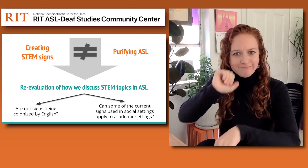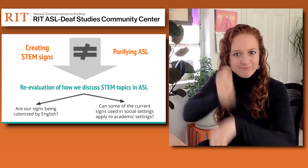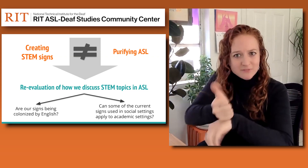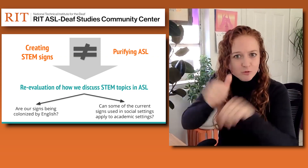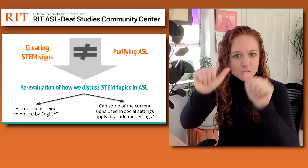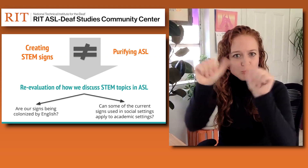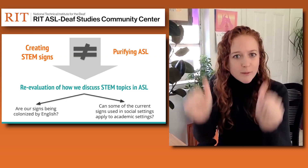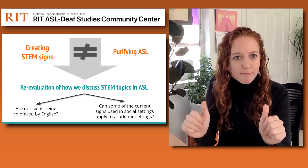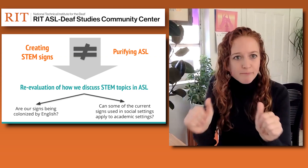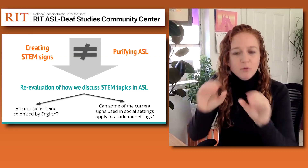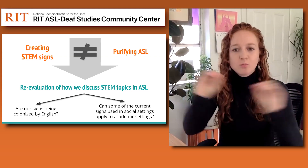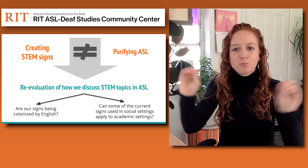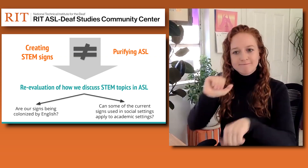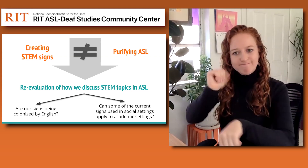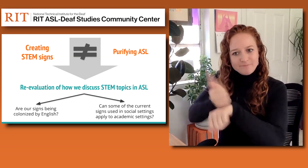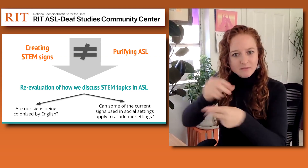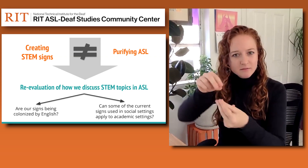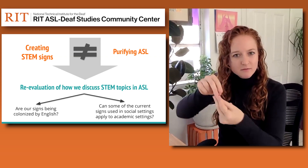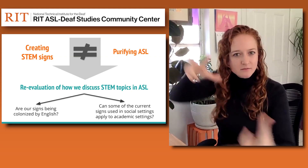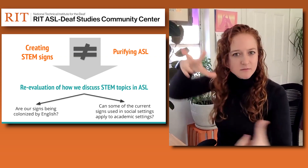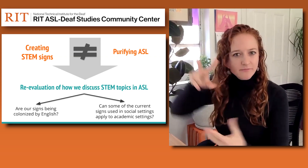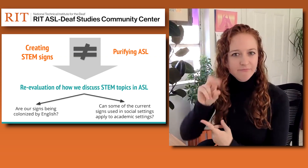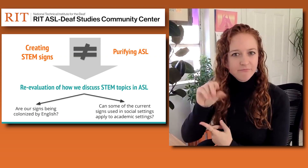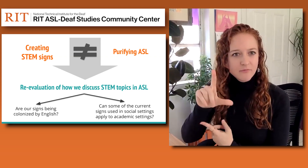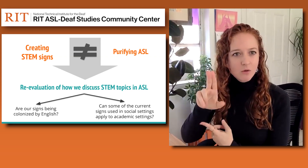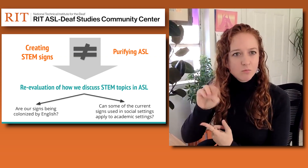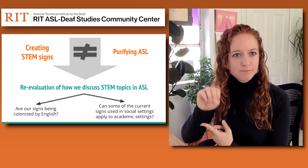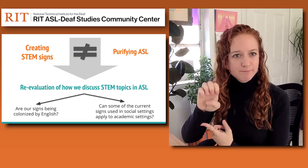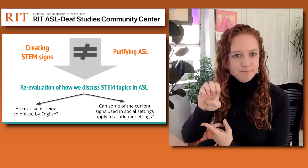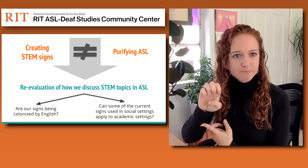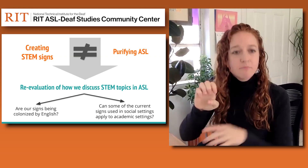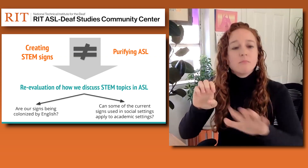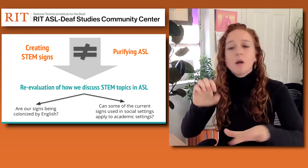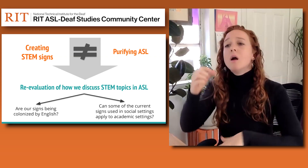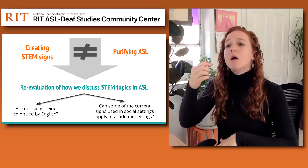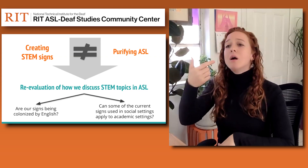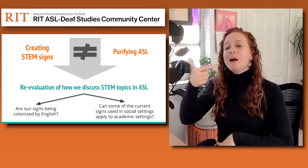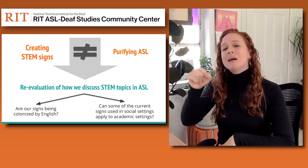It doesn't have a shape. It doesn't have volume.